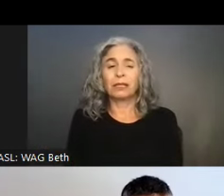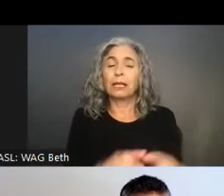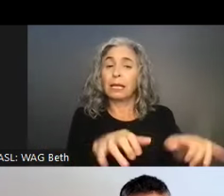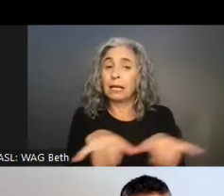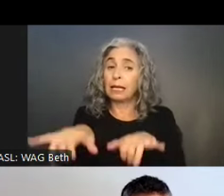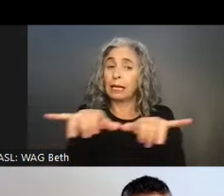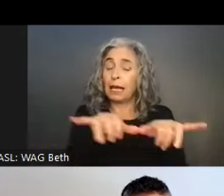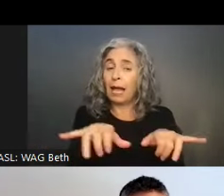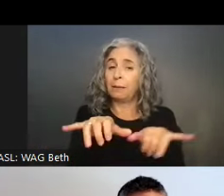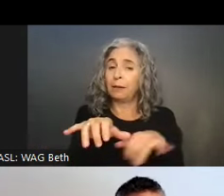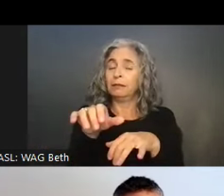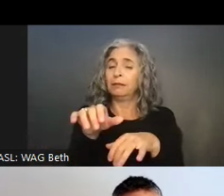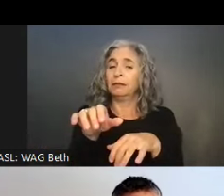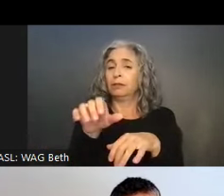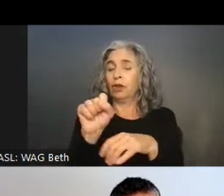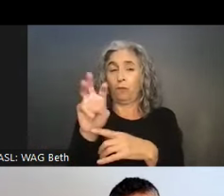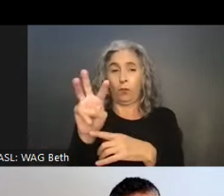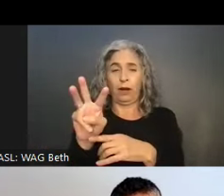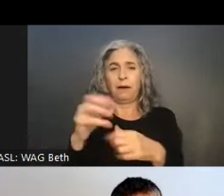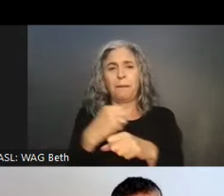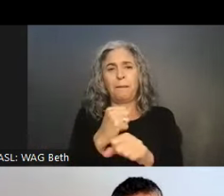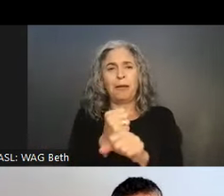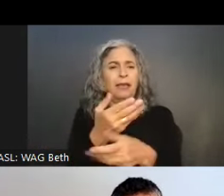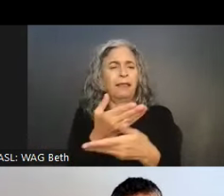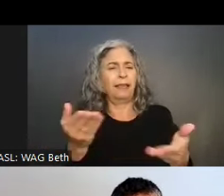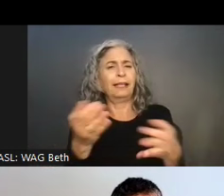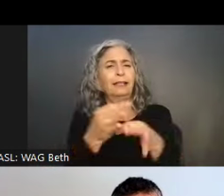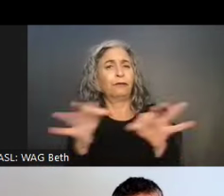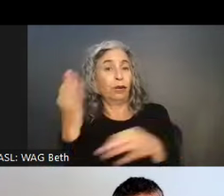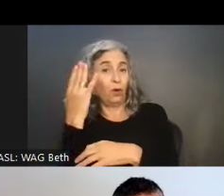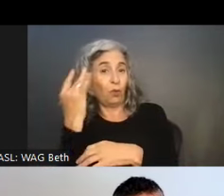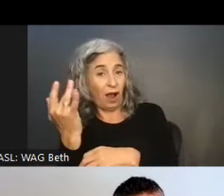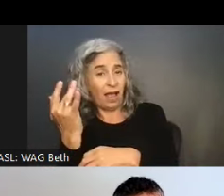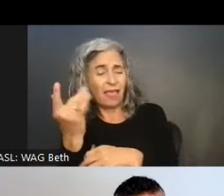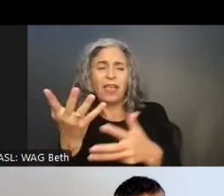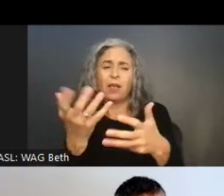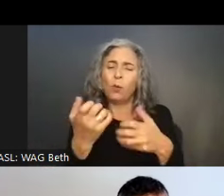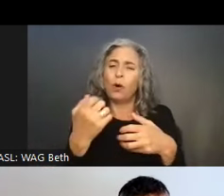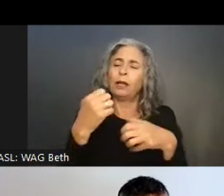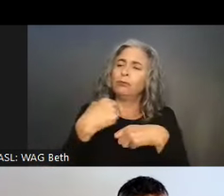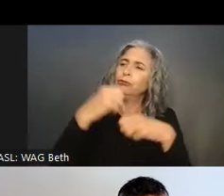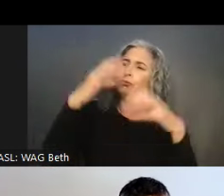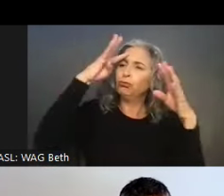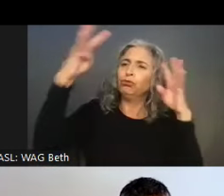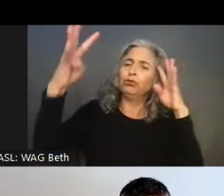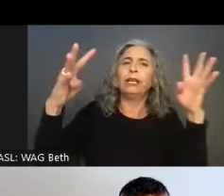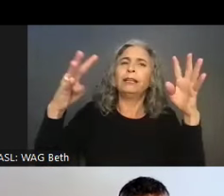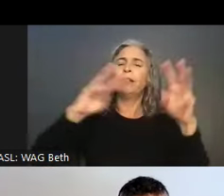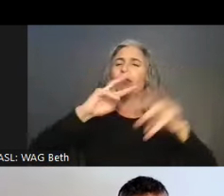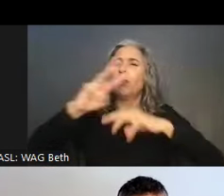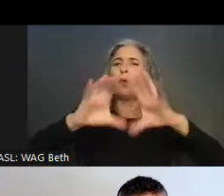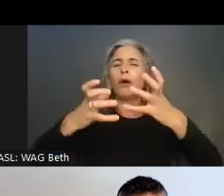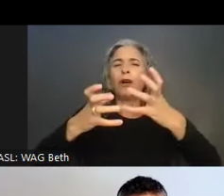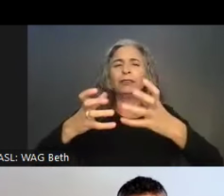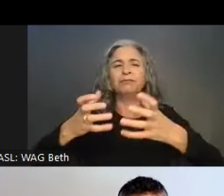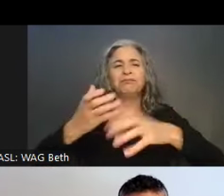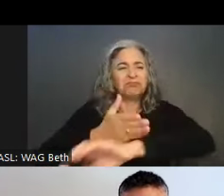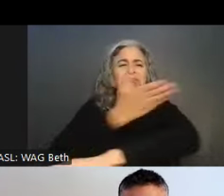on the other hand makes things free because they want to make the world a better place.